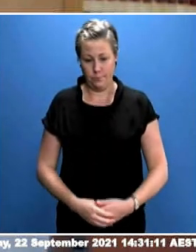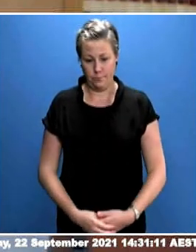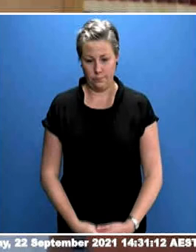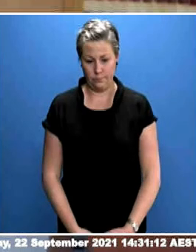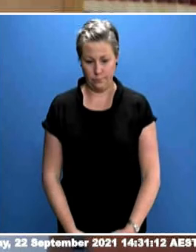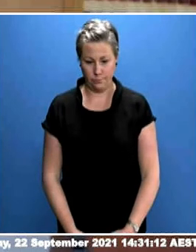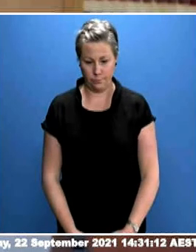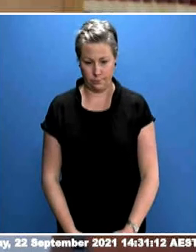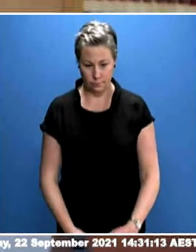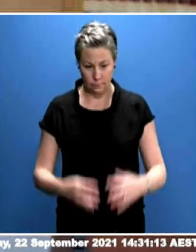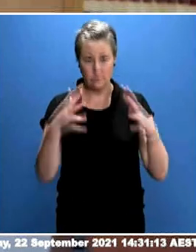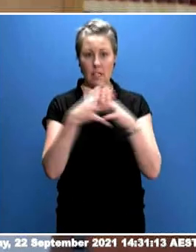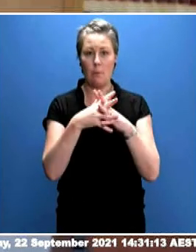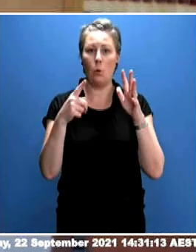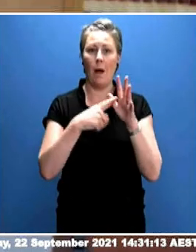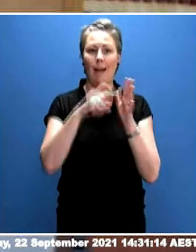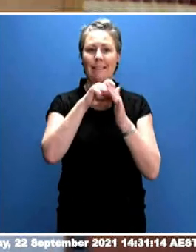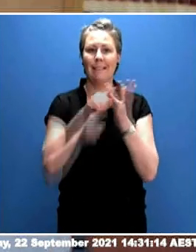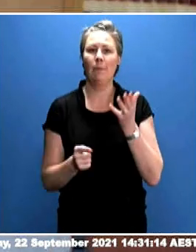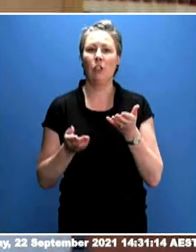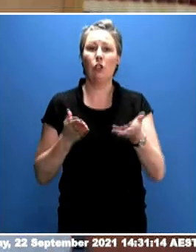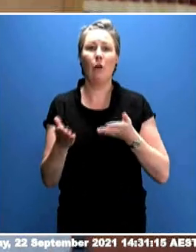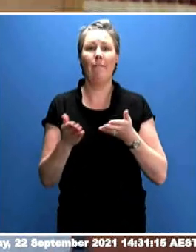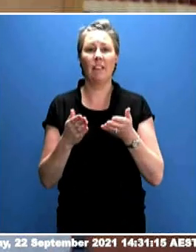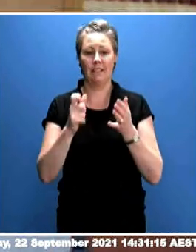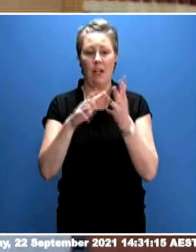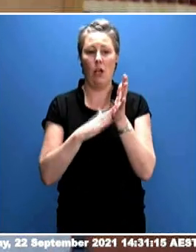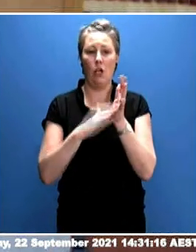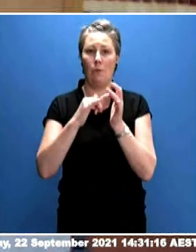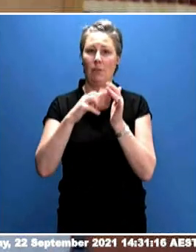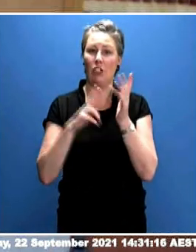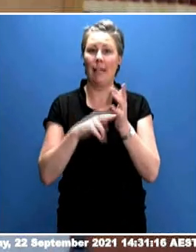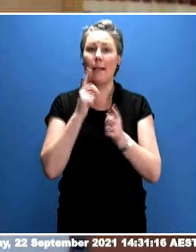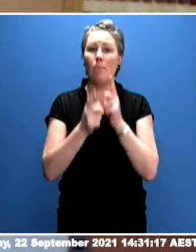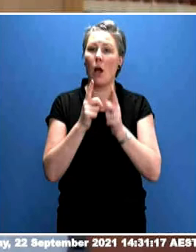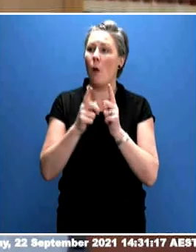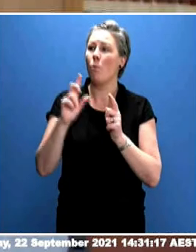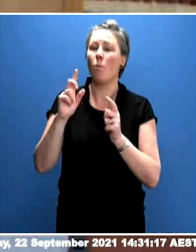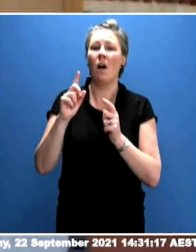Disability Services Commission definition of "disability" changed under the NDIS definition.